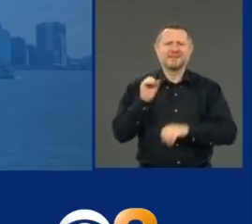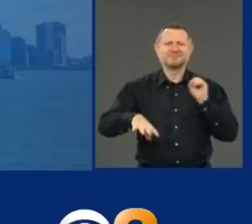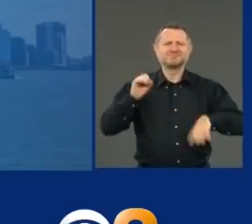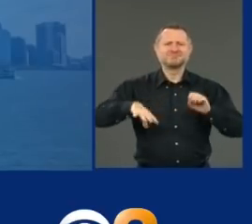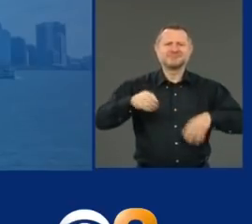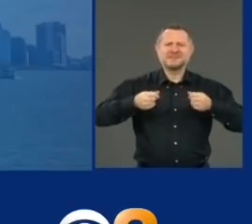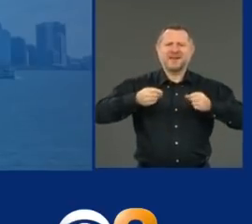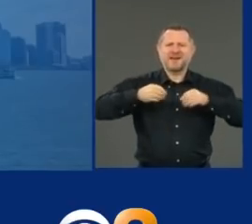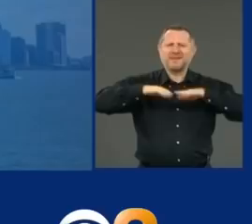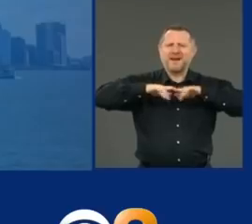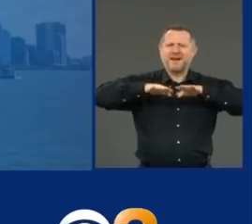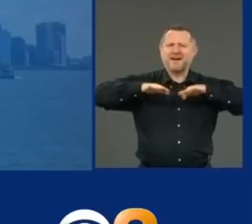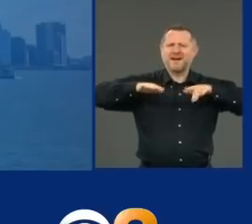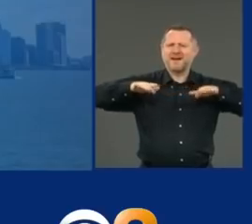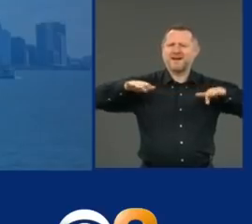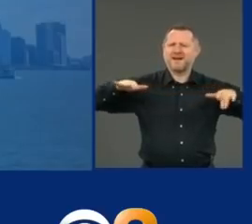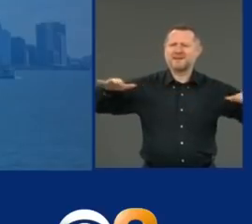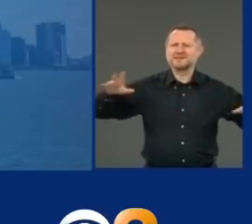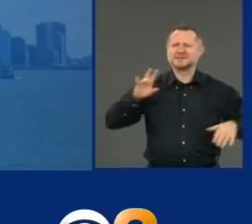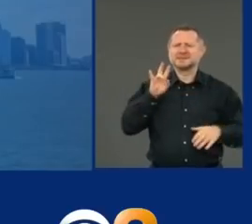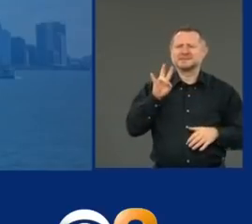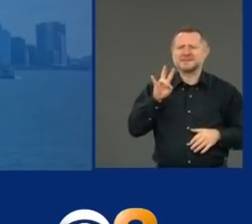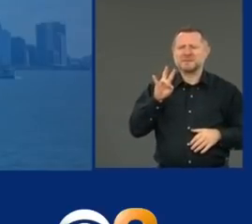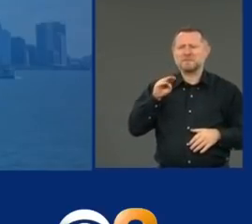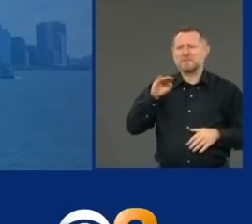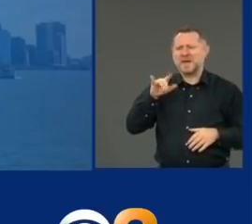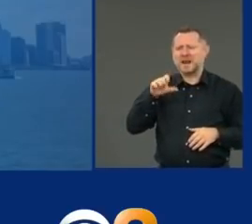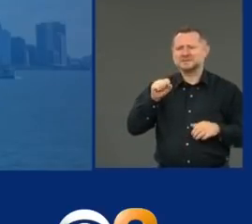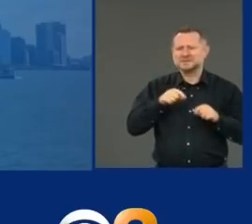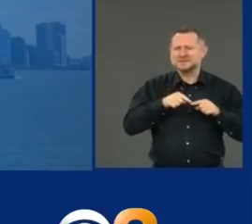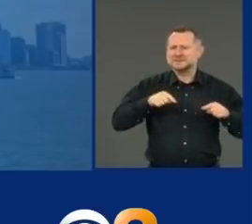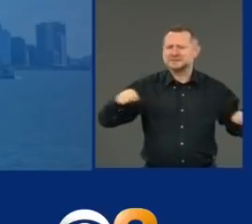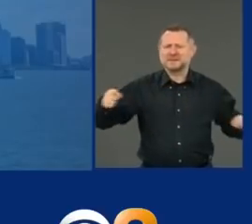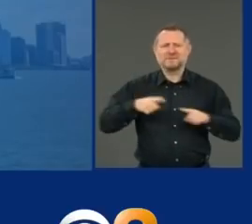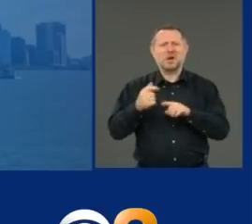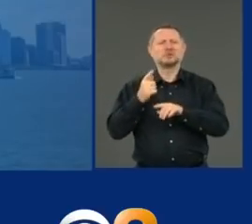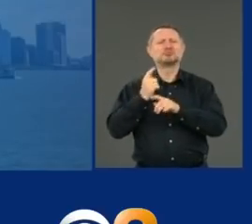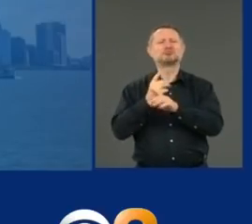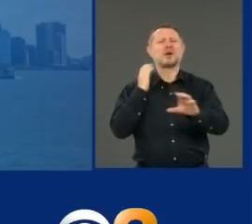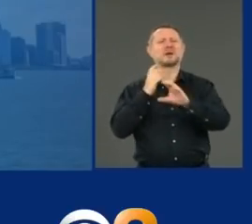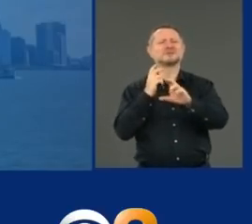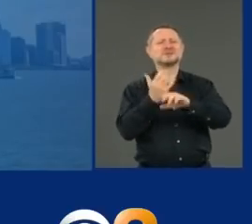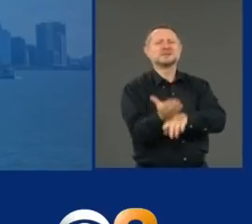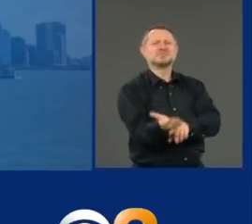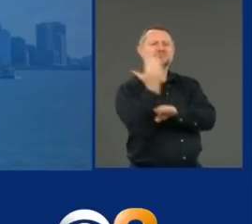PEOPLE ASSUME YOU HAVE A BEACH BECAUSE MOTHER NATURE PUT A BEACH THERE AND THERE WAS NO BEACH. THIS WAS ALL BUILT. IT WAS ALL MARSH.